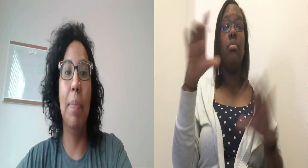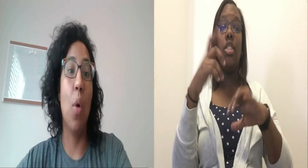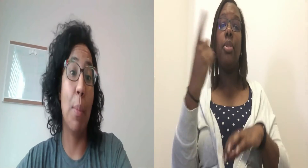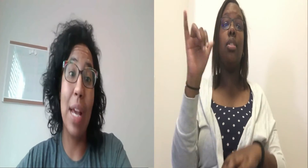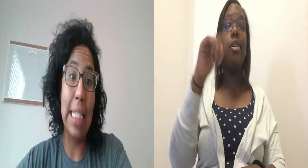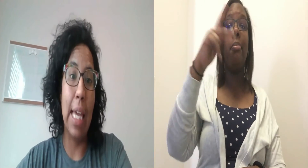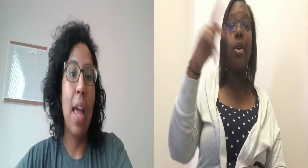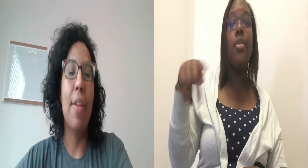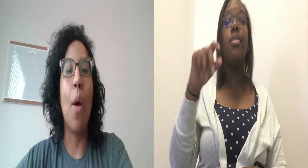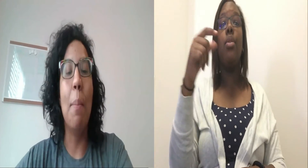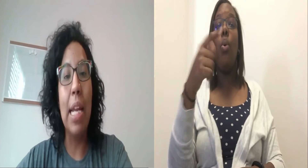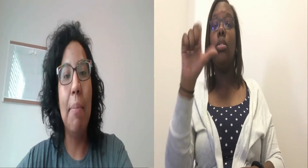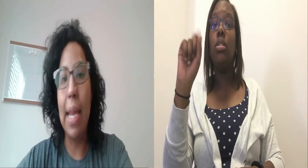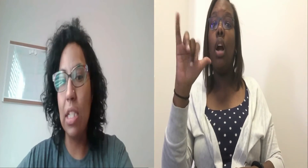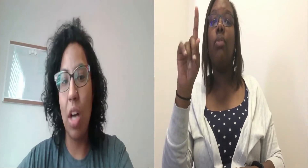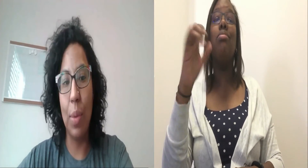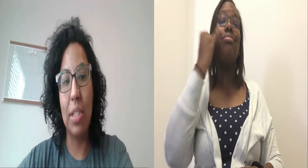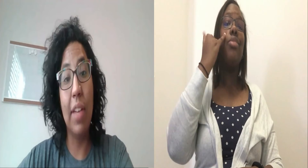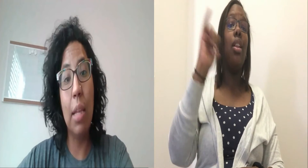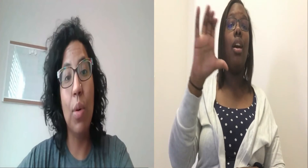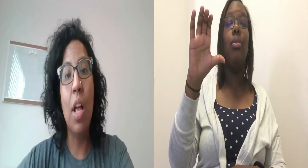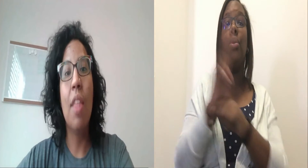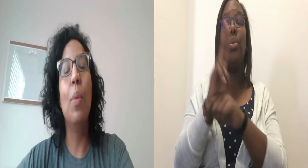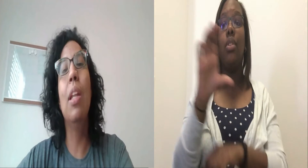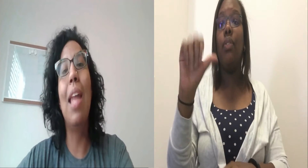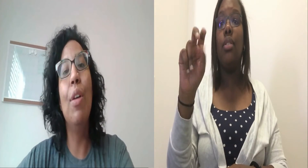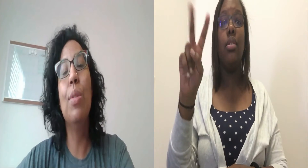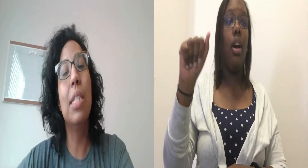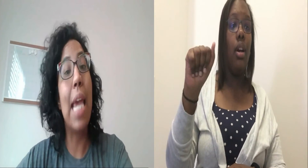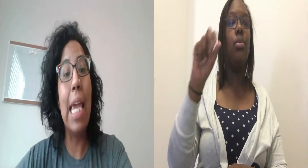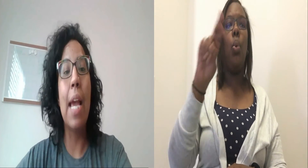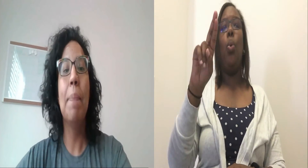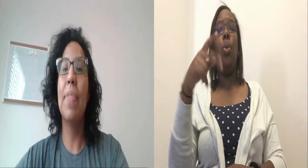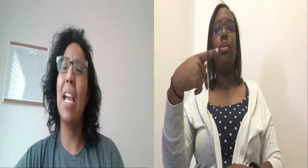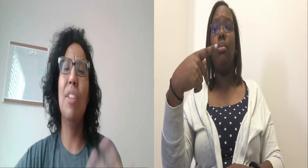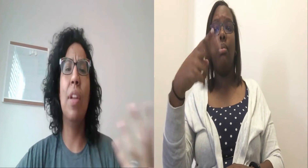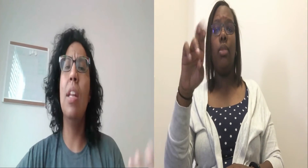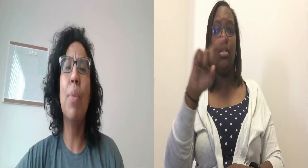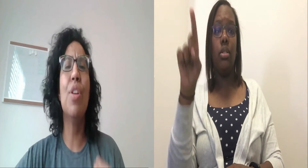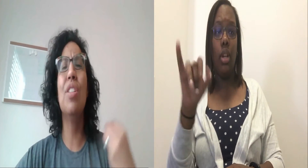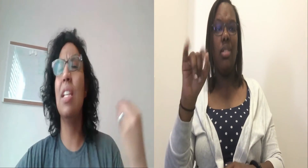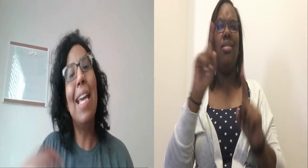or a prezi there are many many softwares available that will allow you to take the kind of numbers